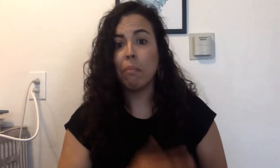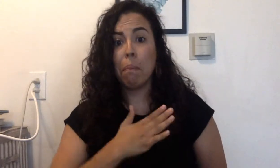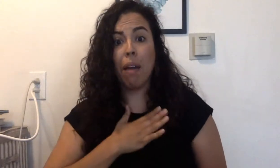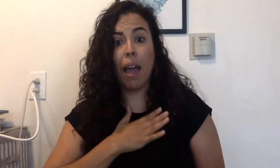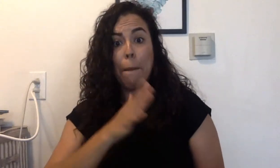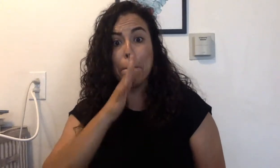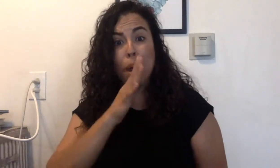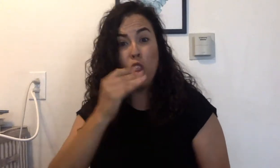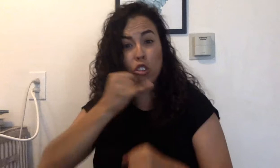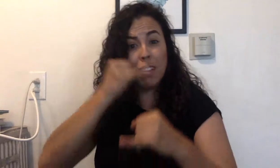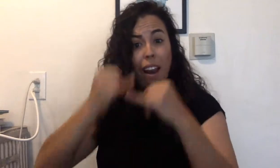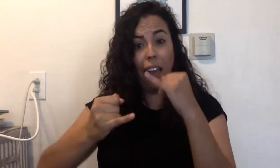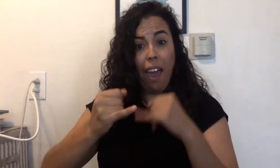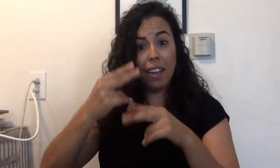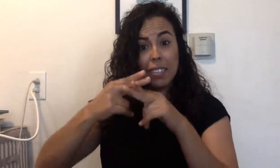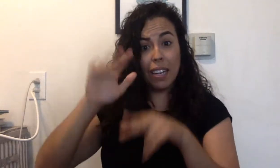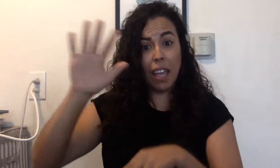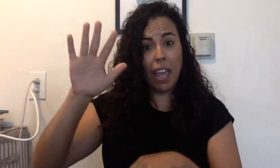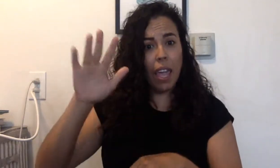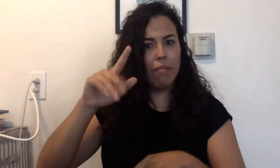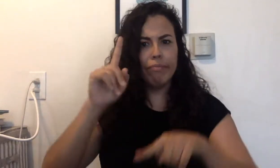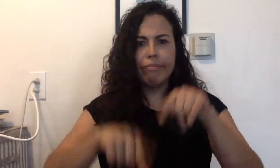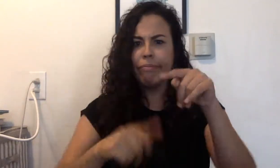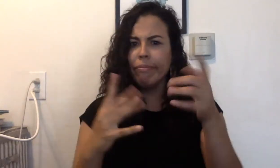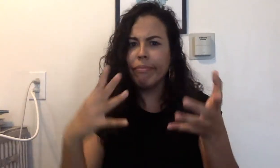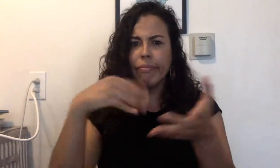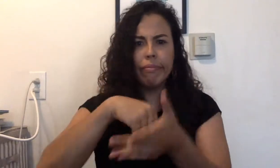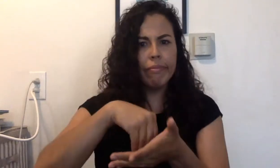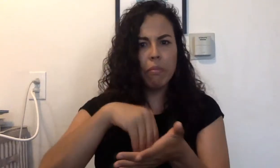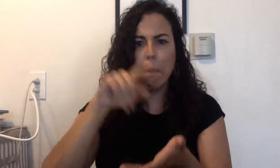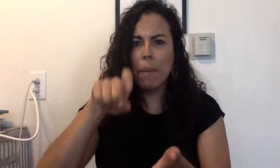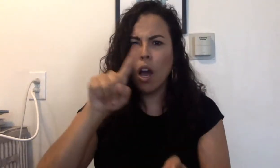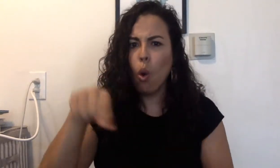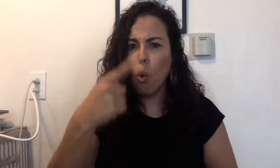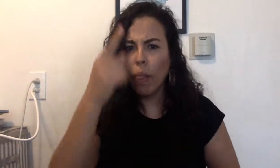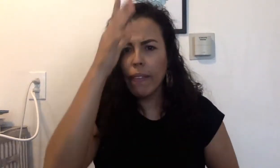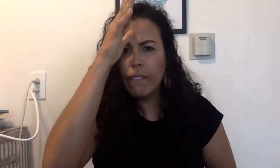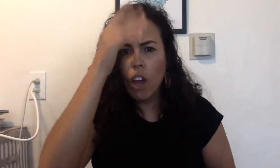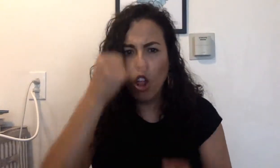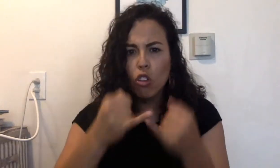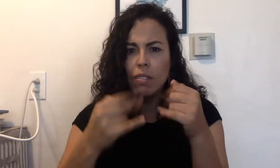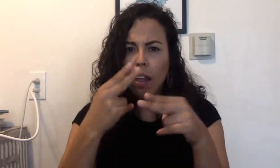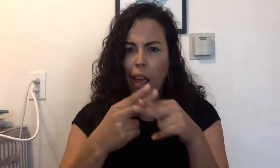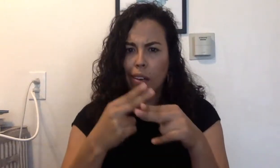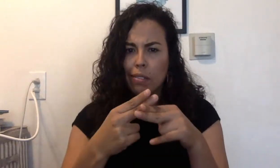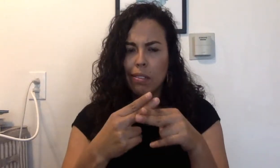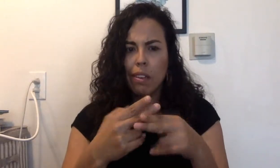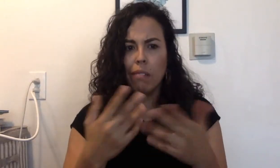I was also told to not use my mother’s last name but only my fathers last name.